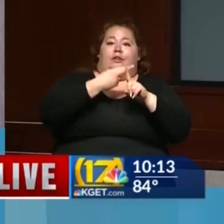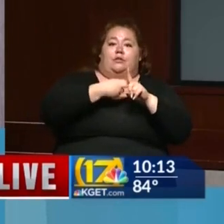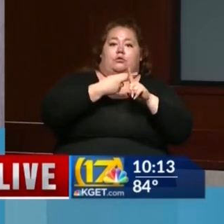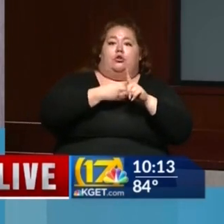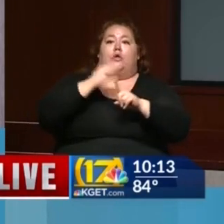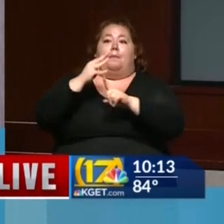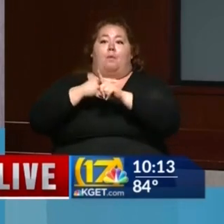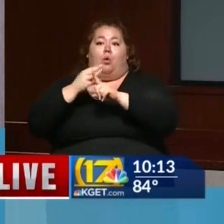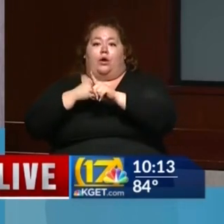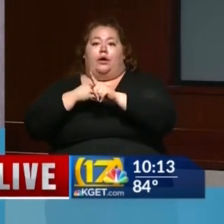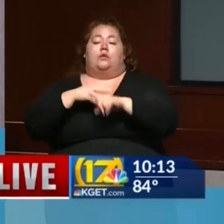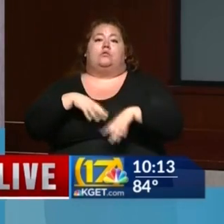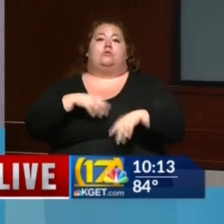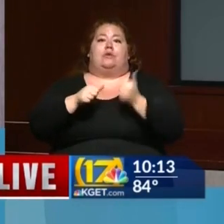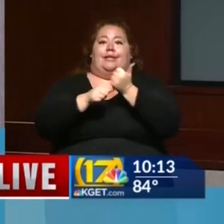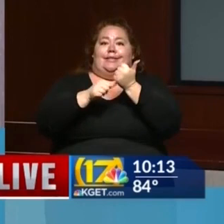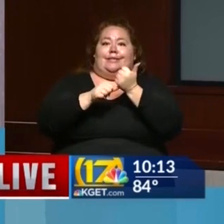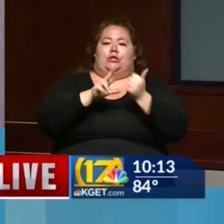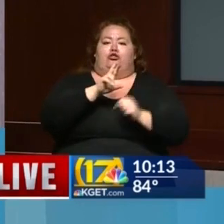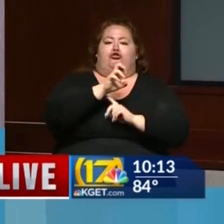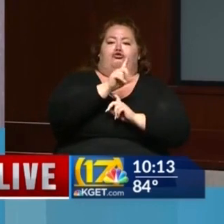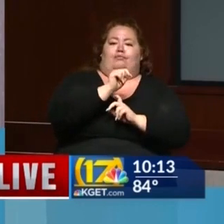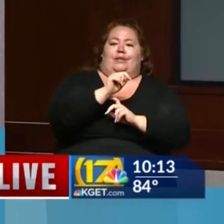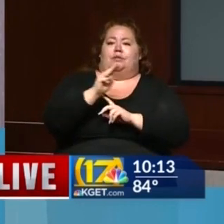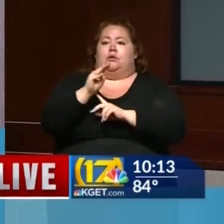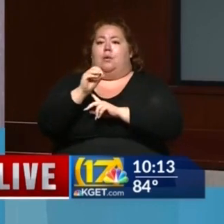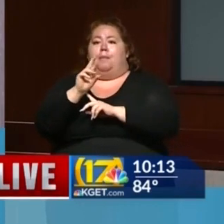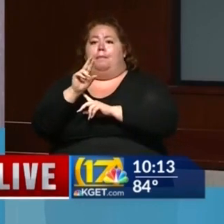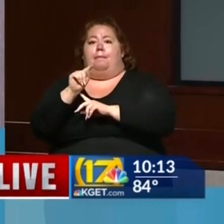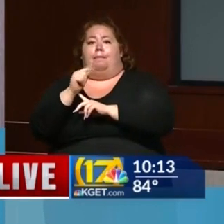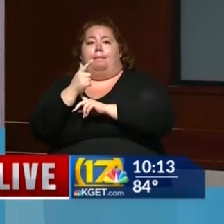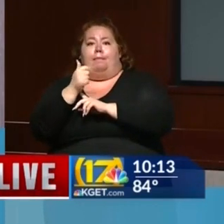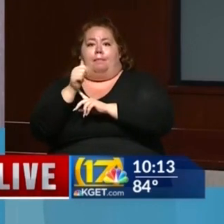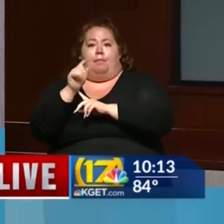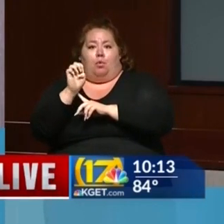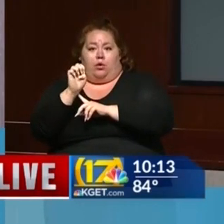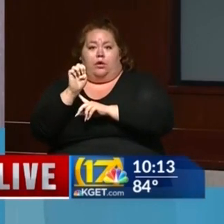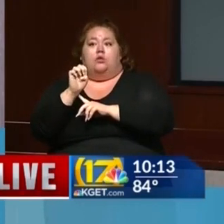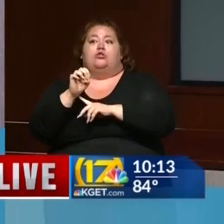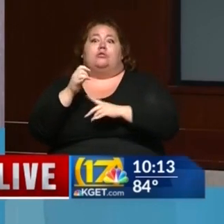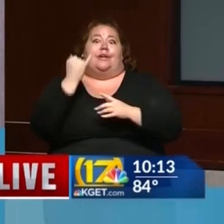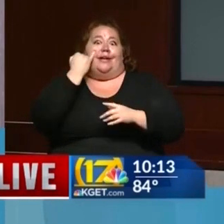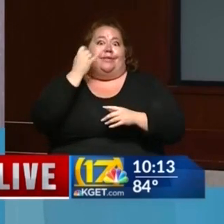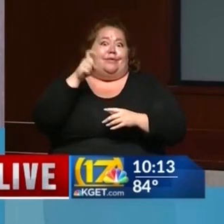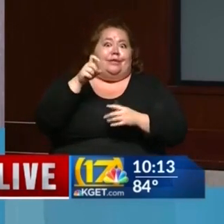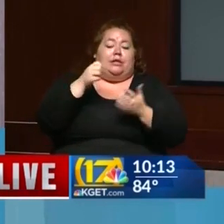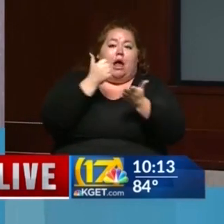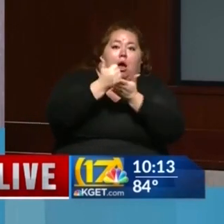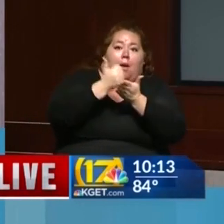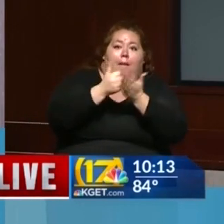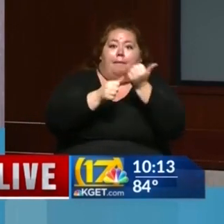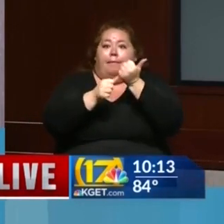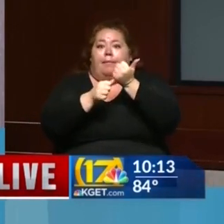LASTLY, THE COUNTY AND CITY ARE OFFERING RENTALS AND MORTGAGE ASSISTANCE TO THOSE MOST IN NEED HERE IN OUR